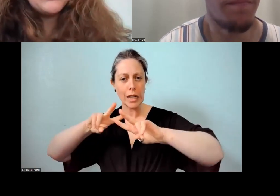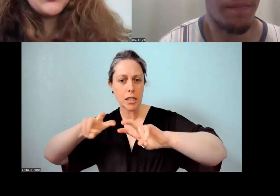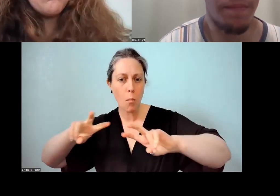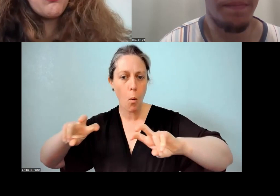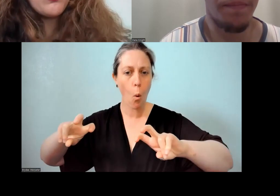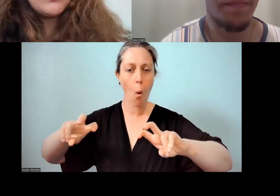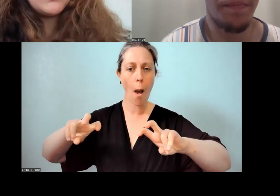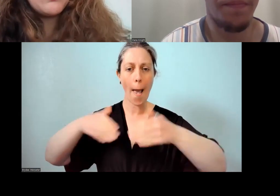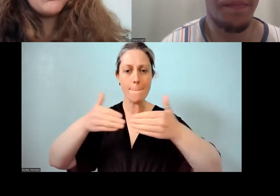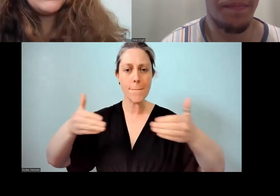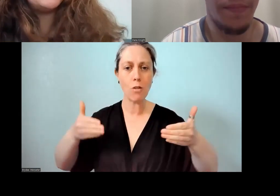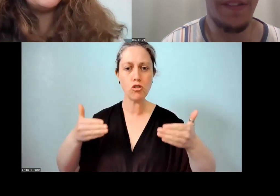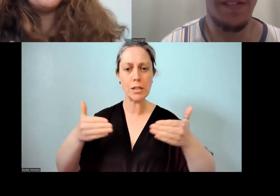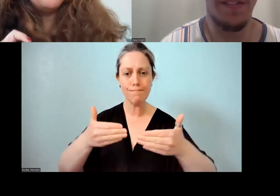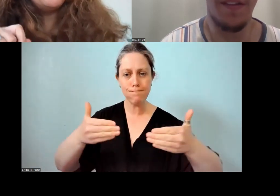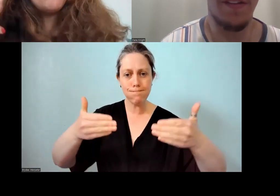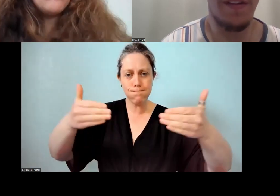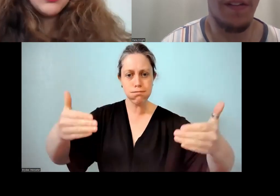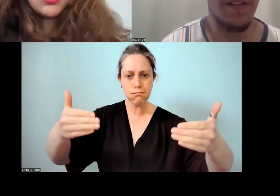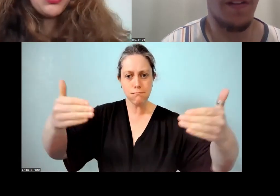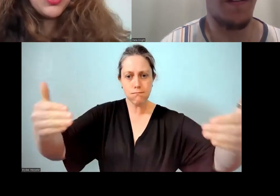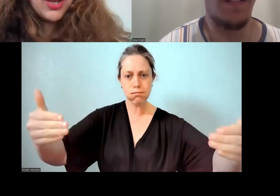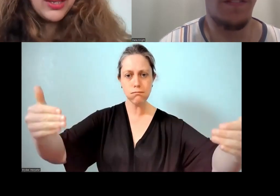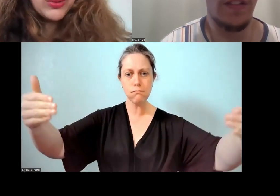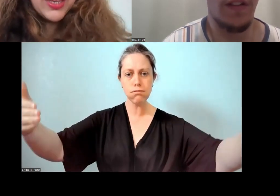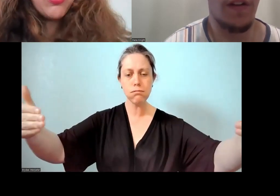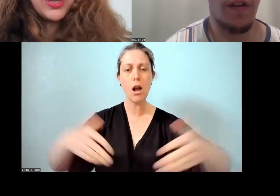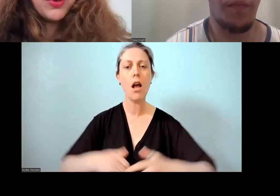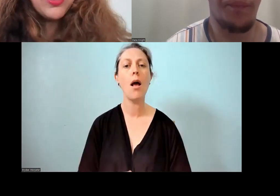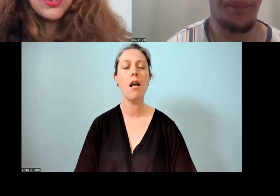So it's so important, isn't it, for teachers to know the student, like you said, really well.